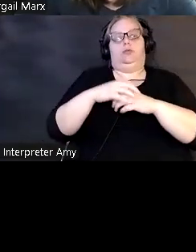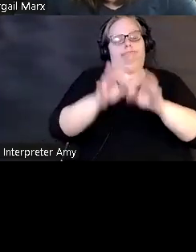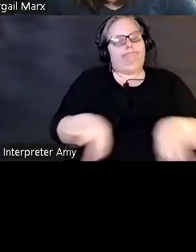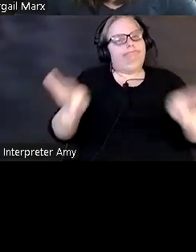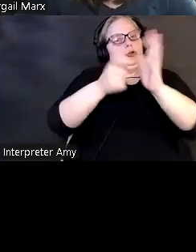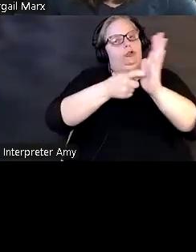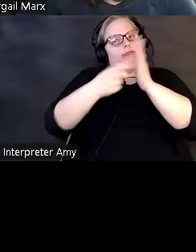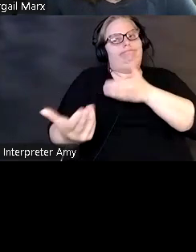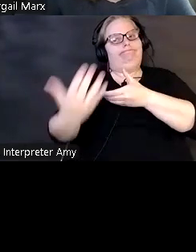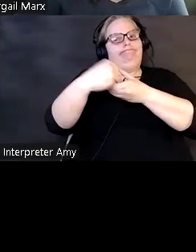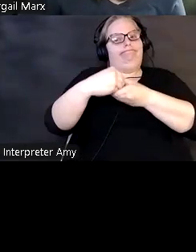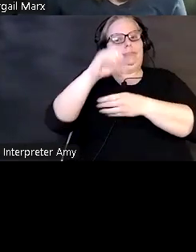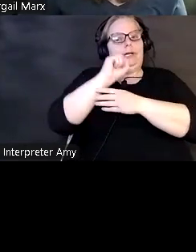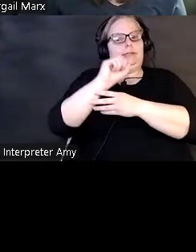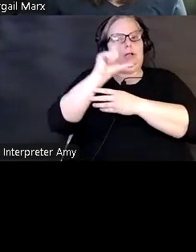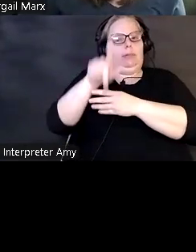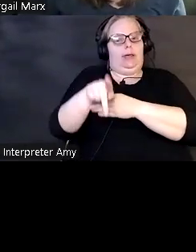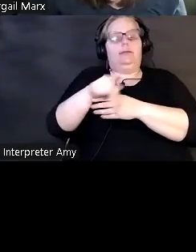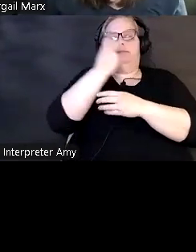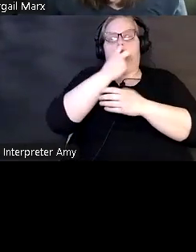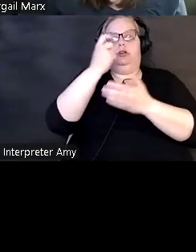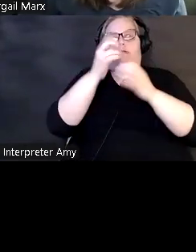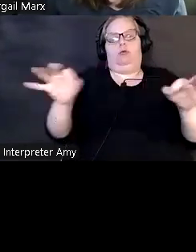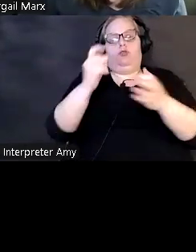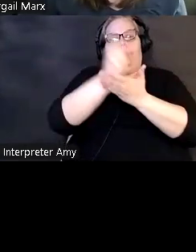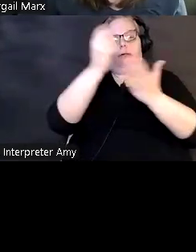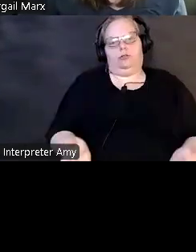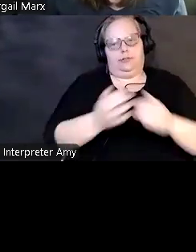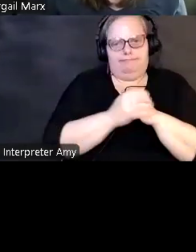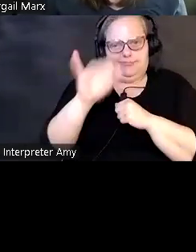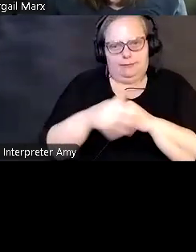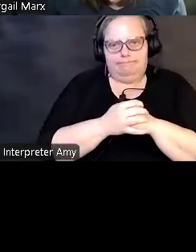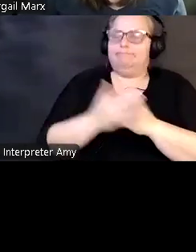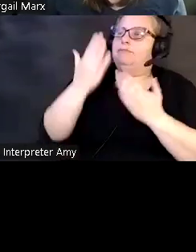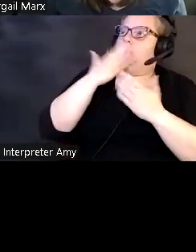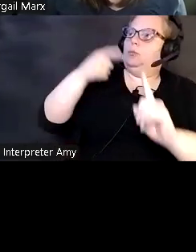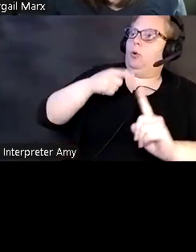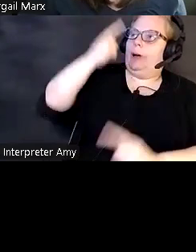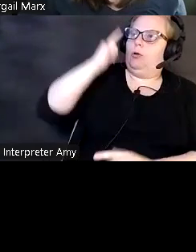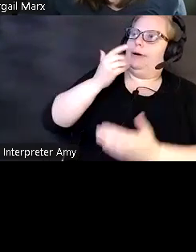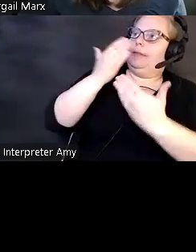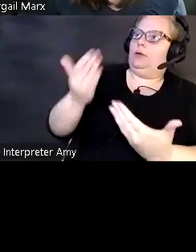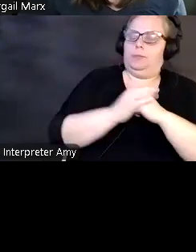That differentiation. >> Jennifer: Great point, Laura. Thank you. >> Abby: It's a nice segue into